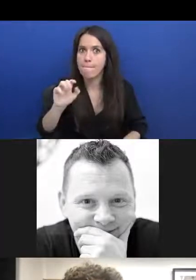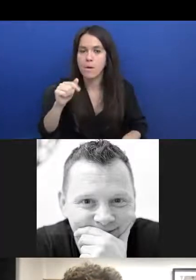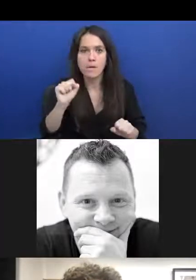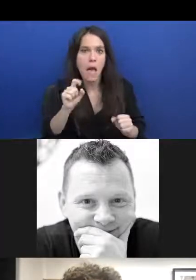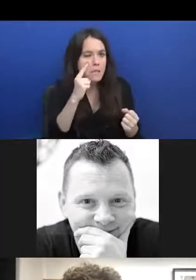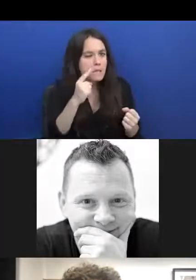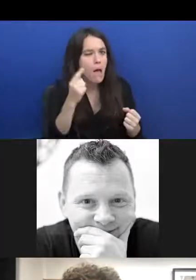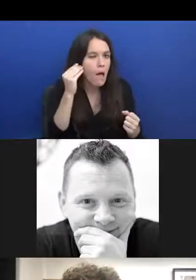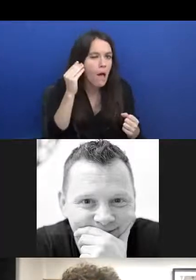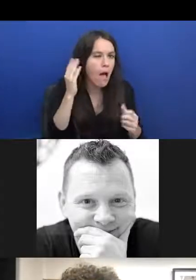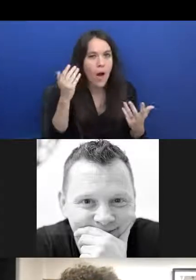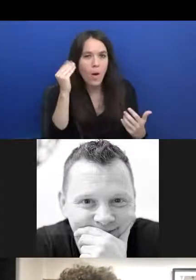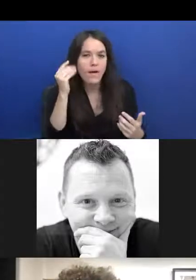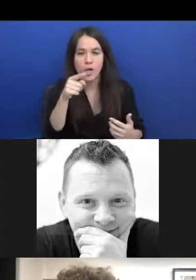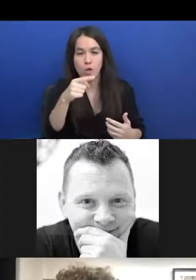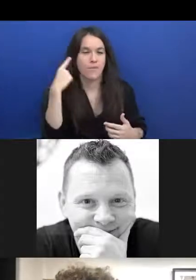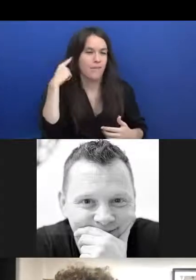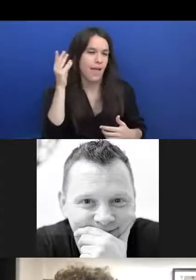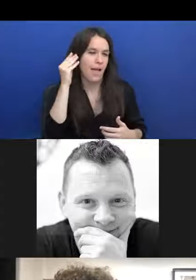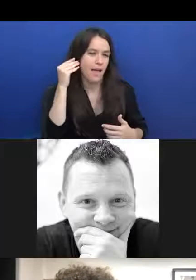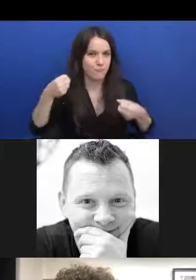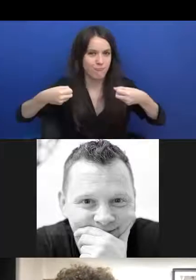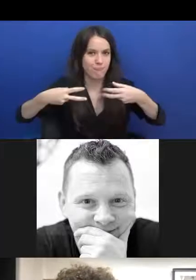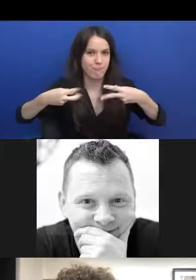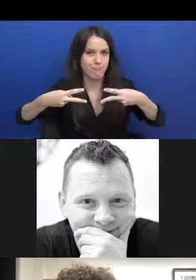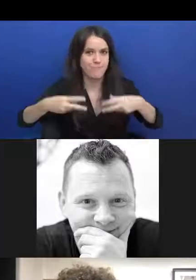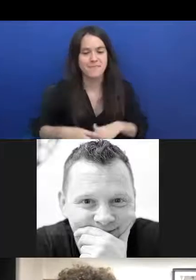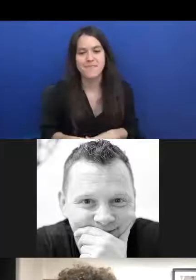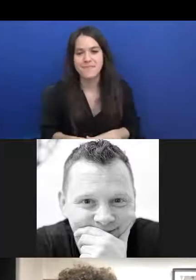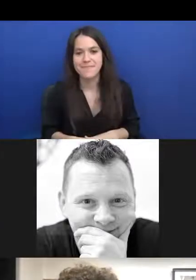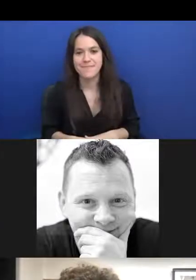so I'll just play it now let me know if you have any problems hearing it